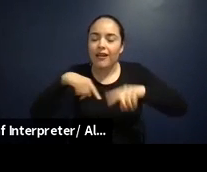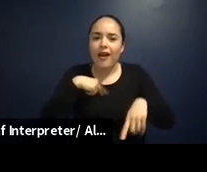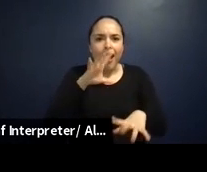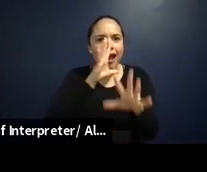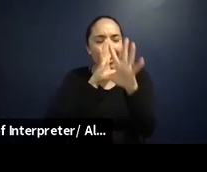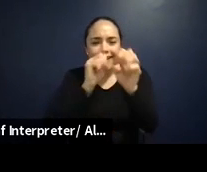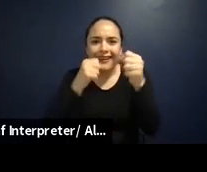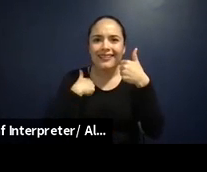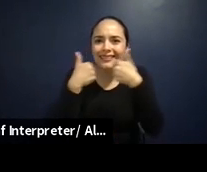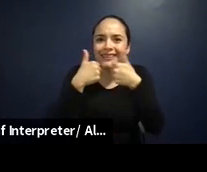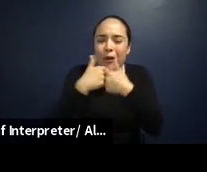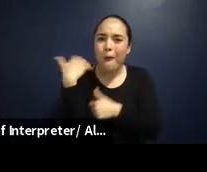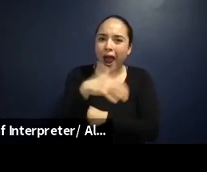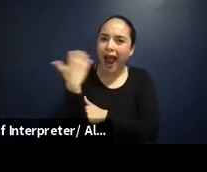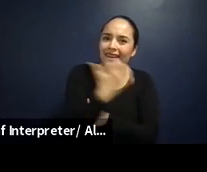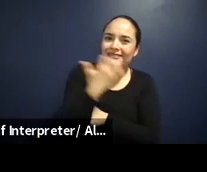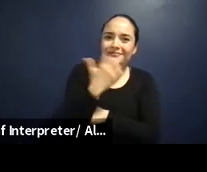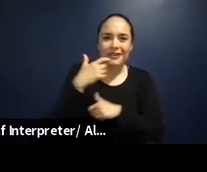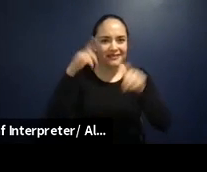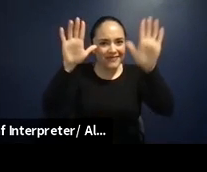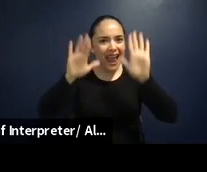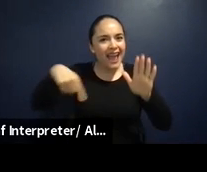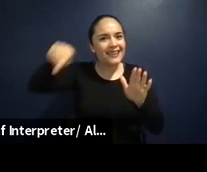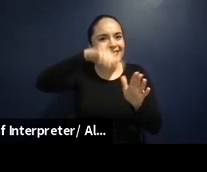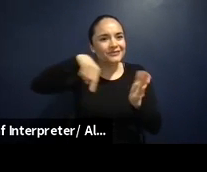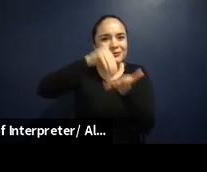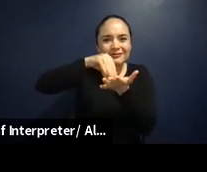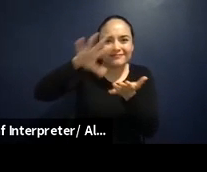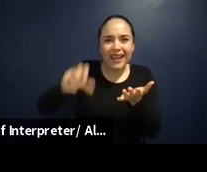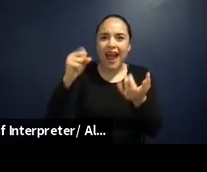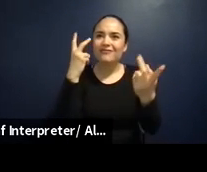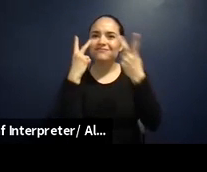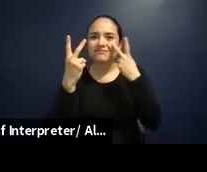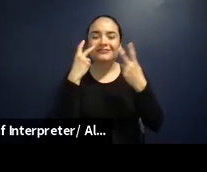to do that. So you can understand a little bit more about what's in your rocks. [Sarah]: Silicon and oxygen.